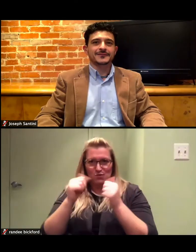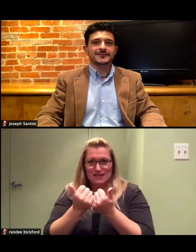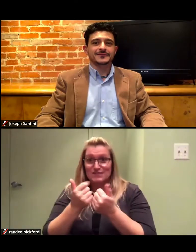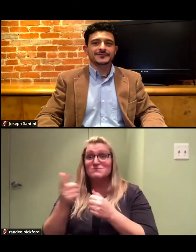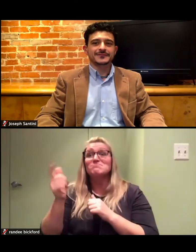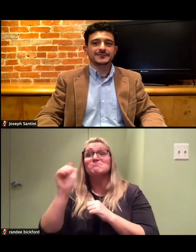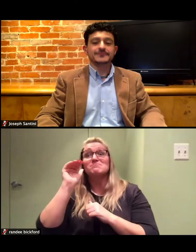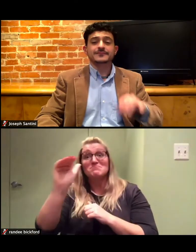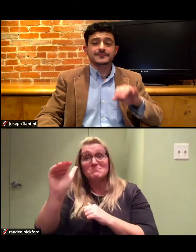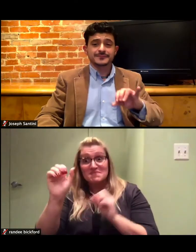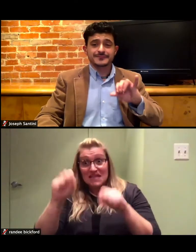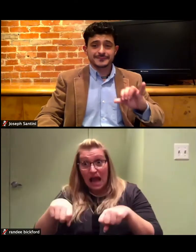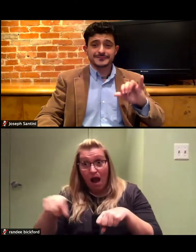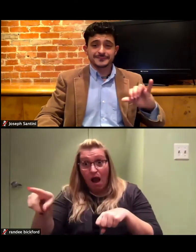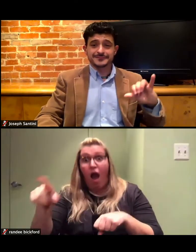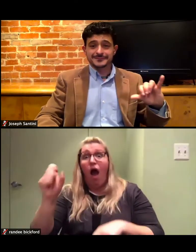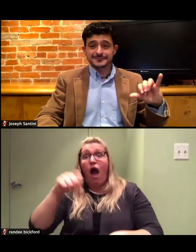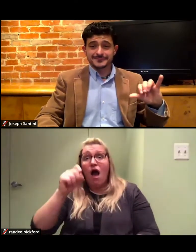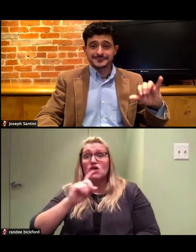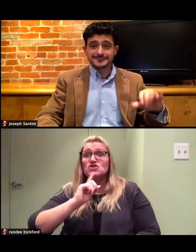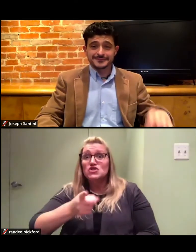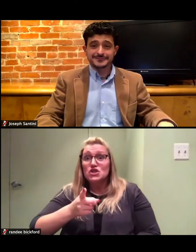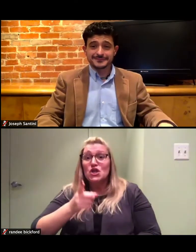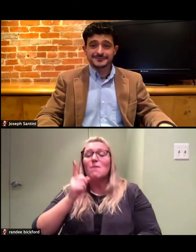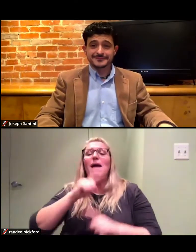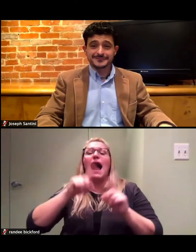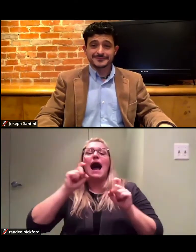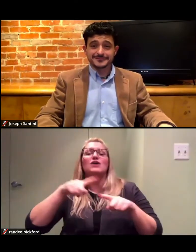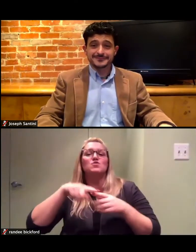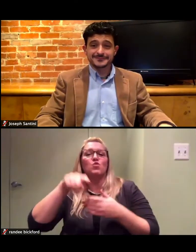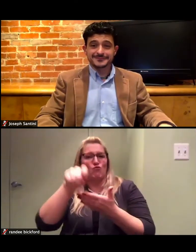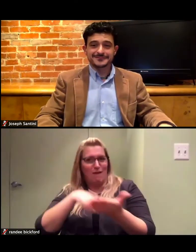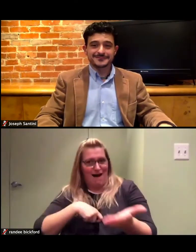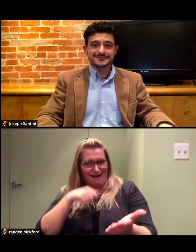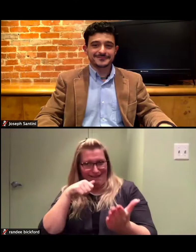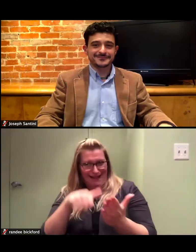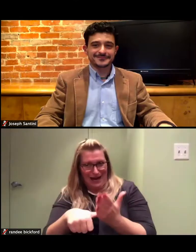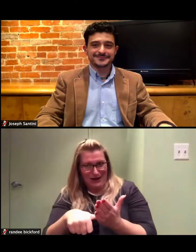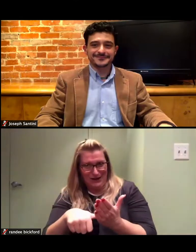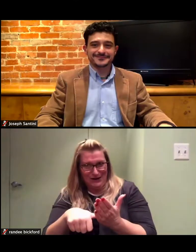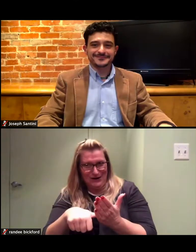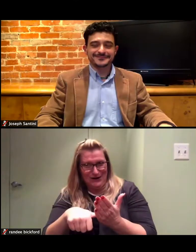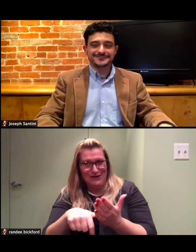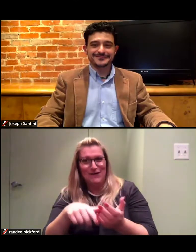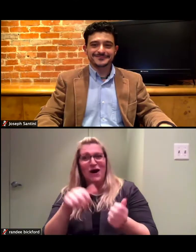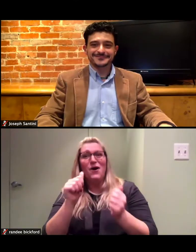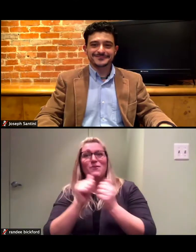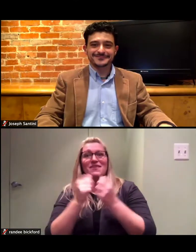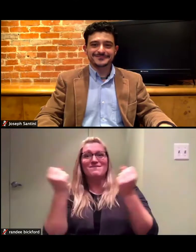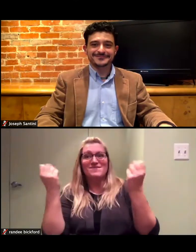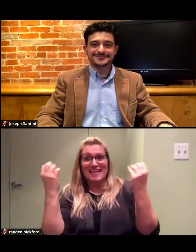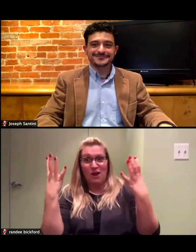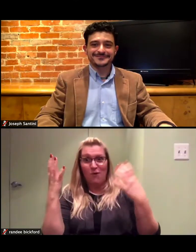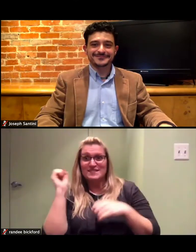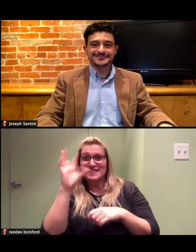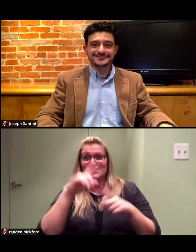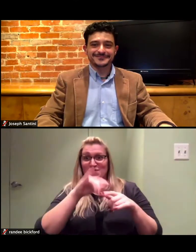the PTA President and ask down if they could get support.